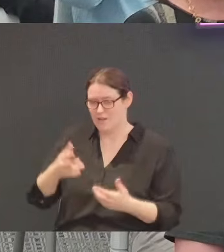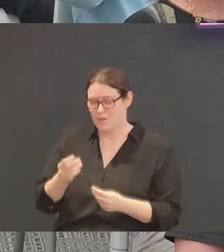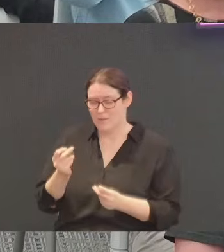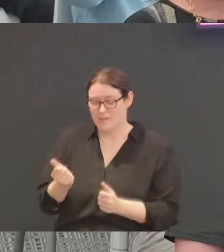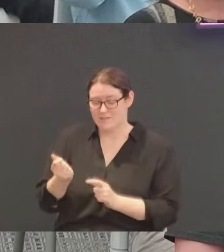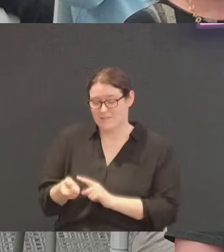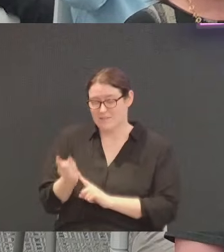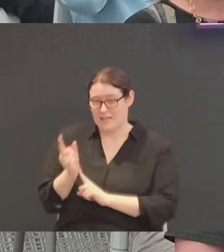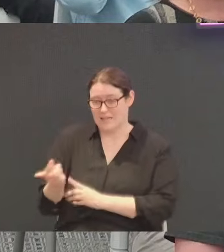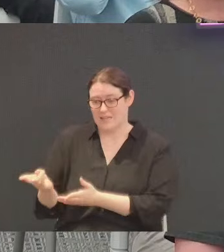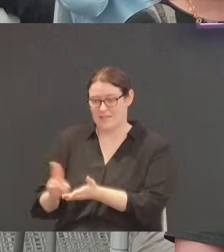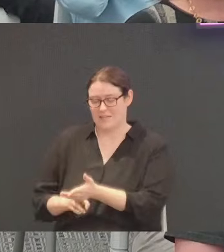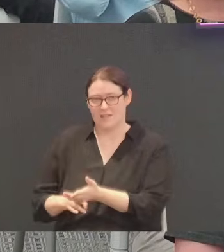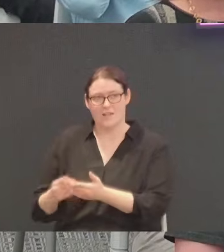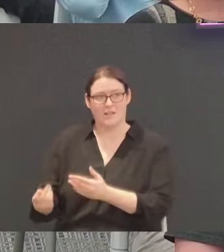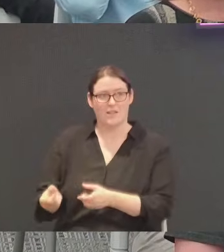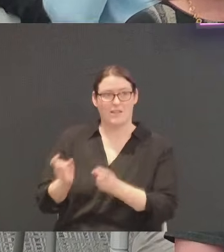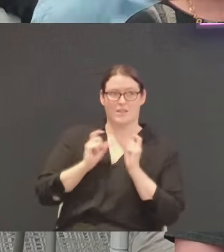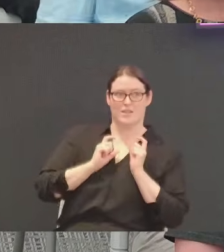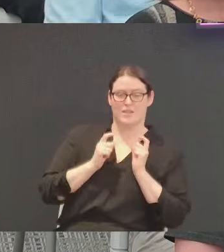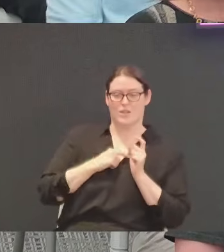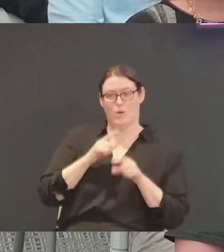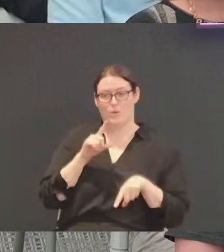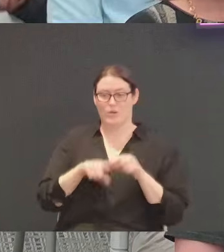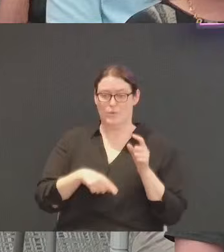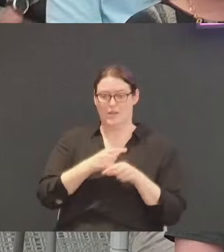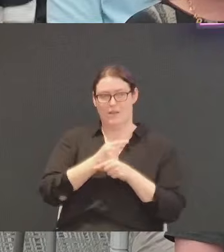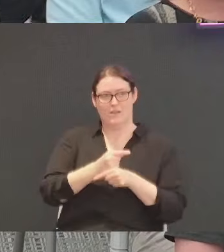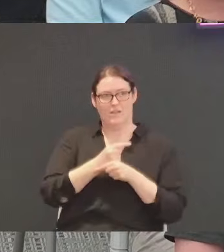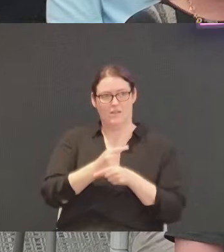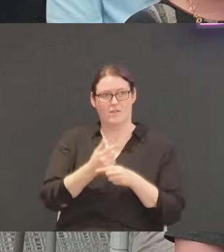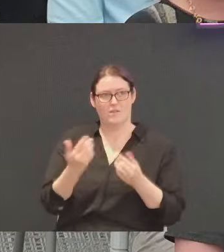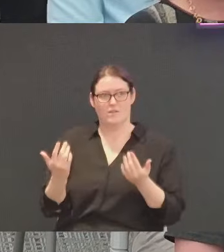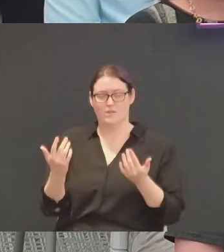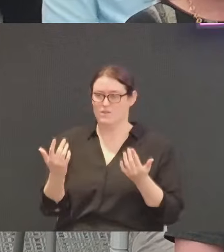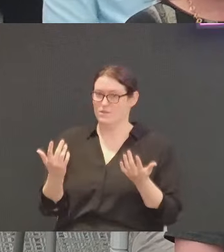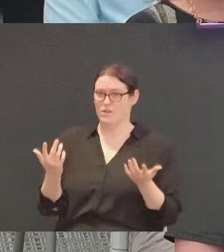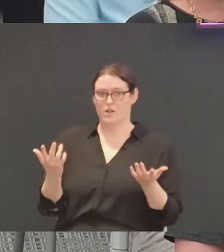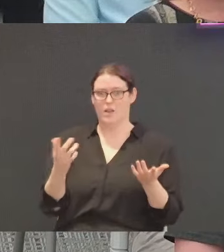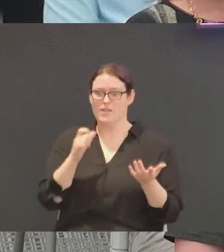he signed that, they issued me a guardian in line for compensy without a competency hearing,